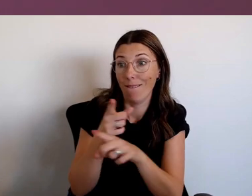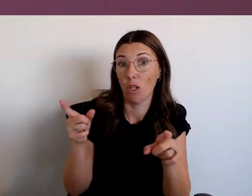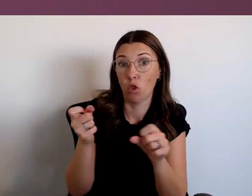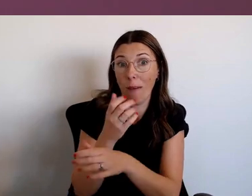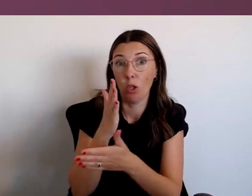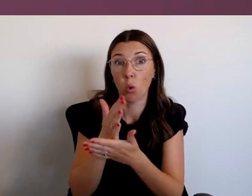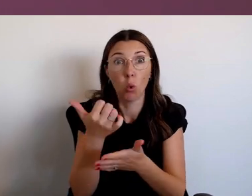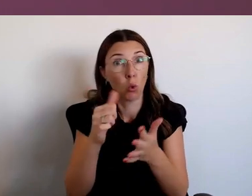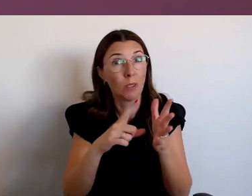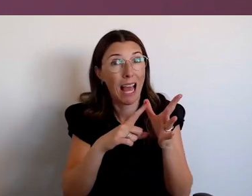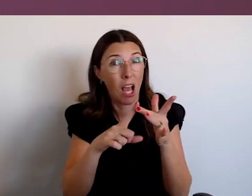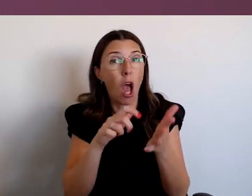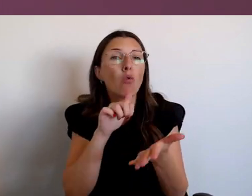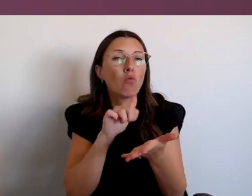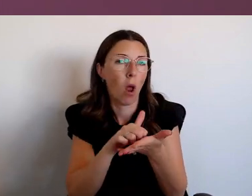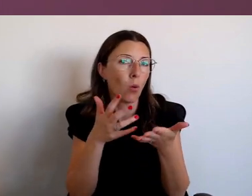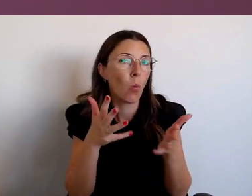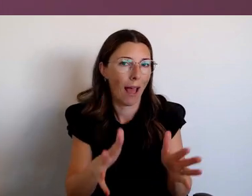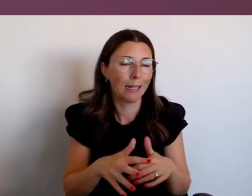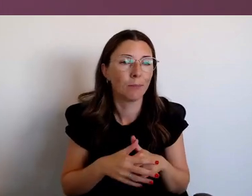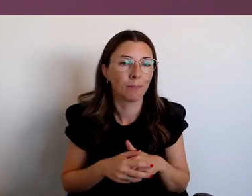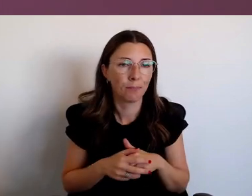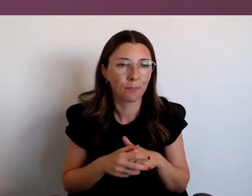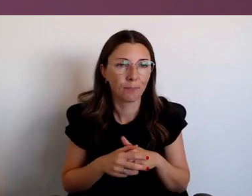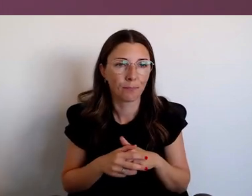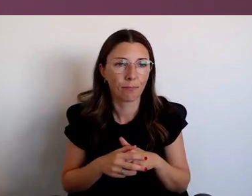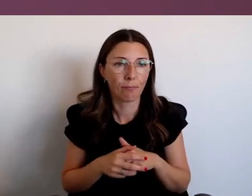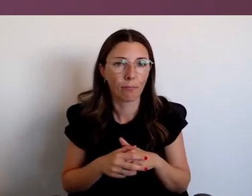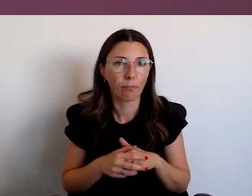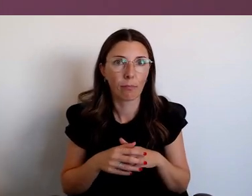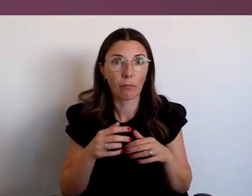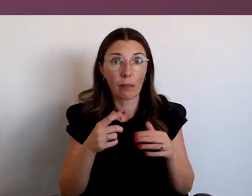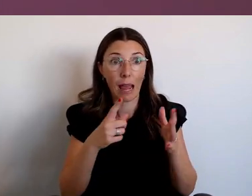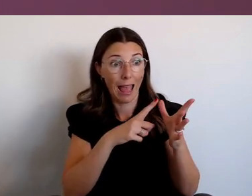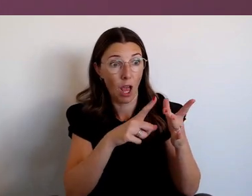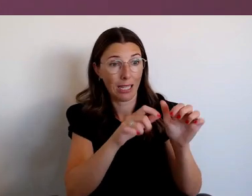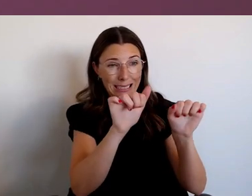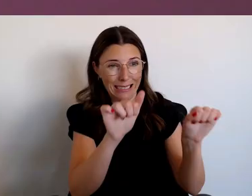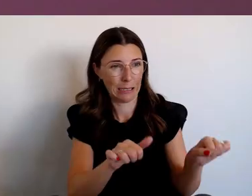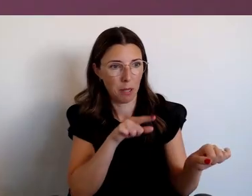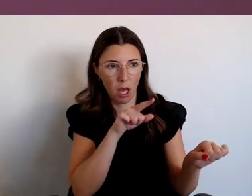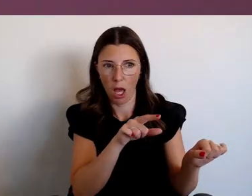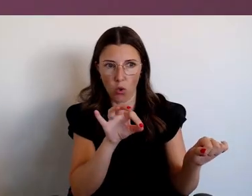integrity in mind. AI systems that aren't appropriate for use can be blocked.